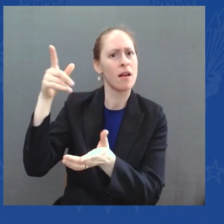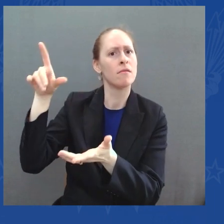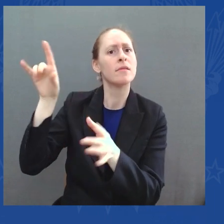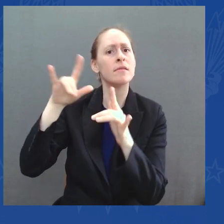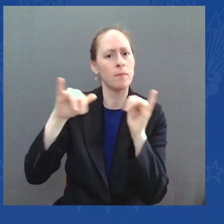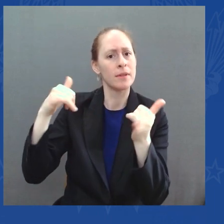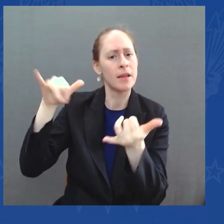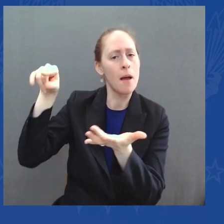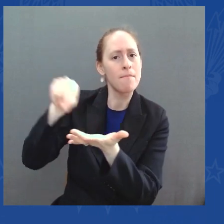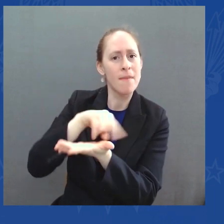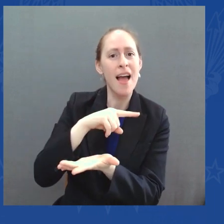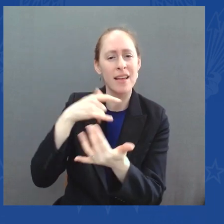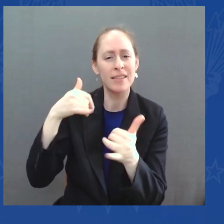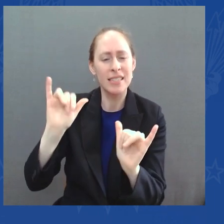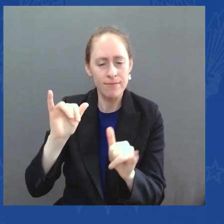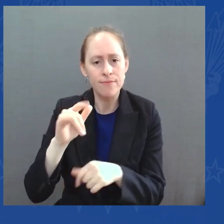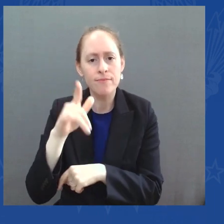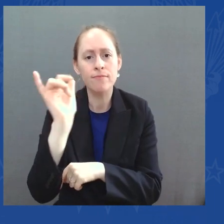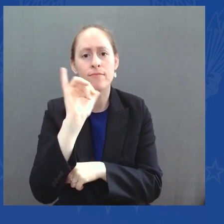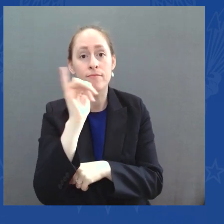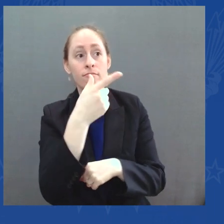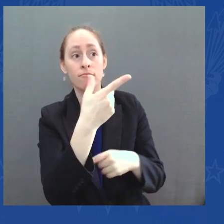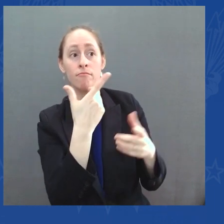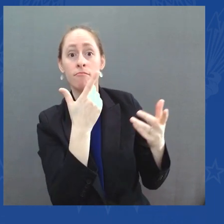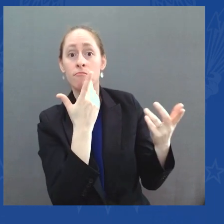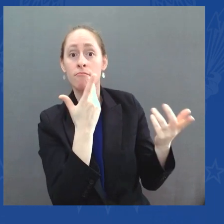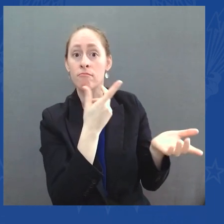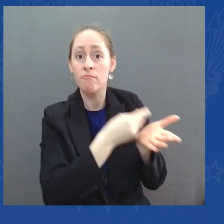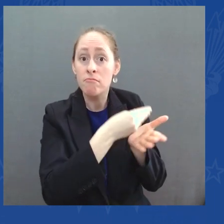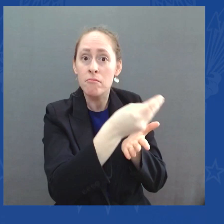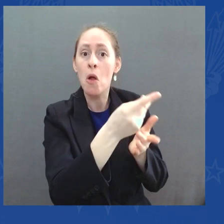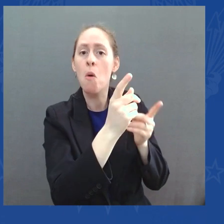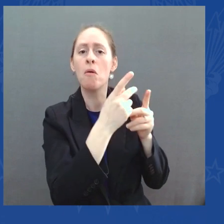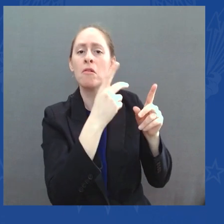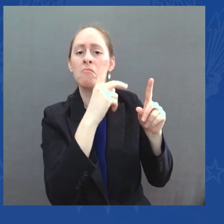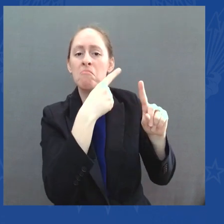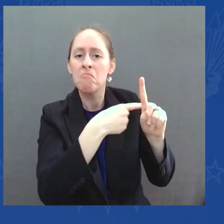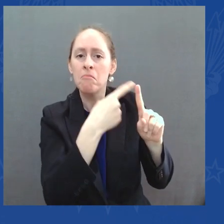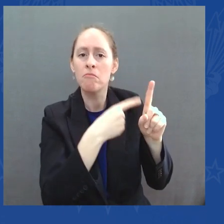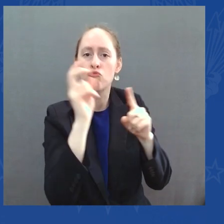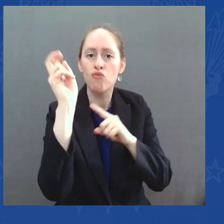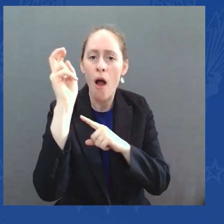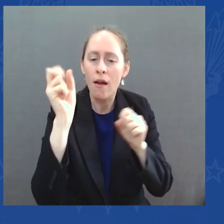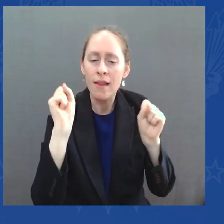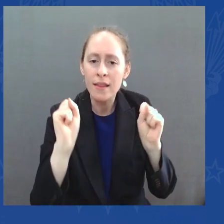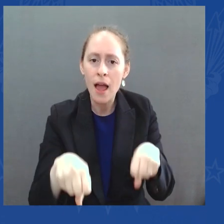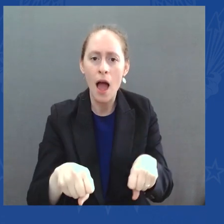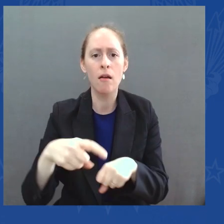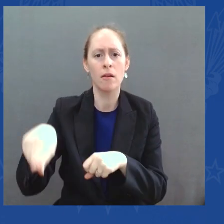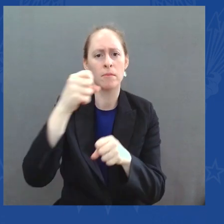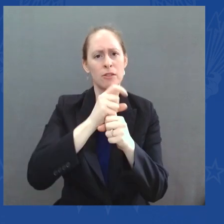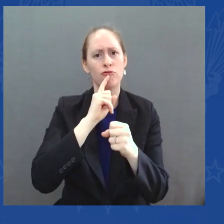We're working on truck driver pay, including those hours when drivers don't get paid, even though they're very much on the job